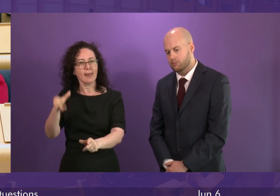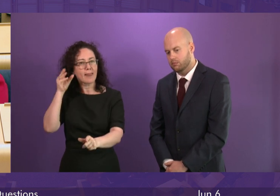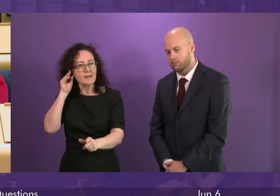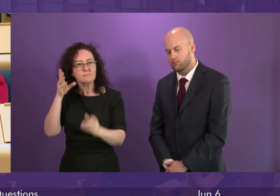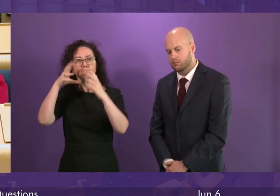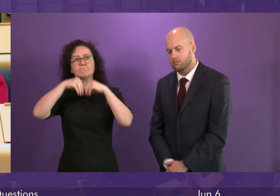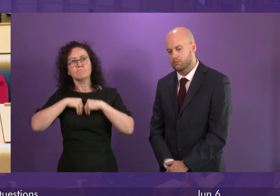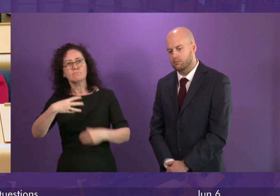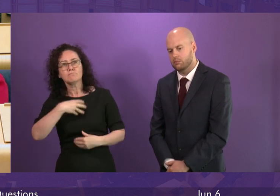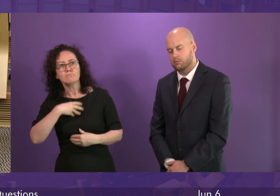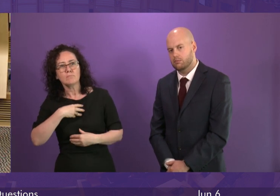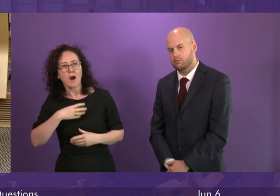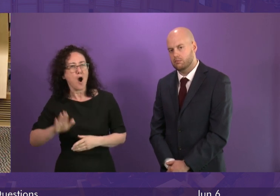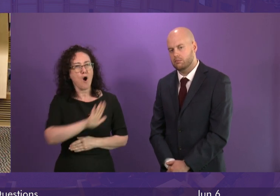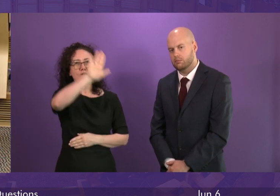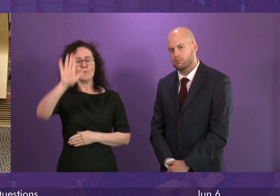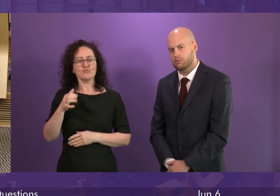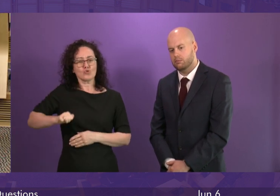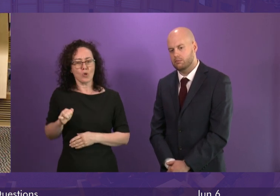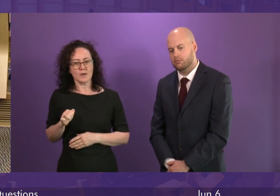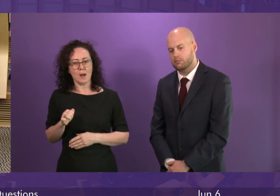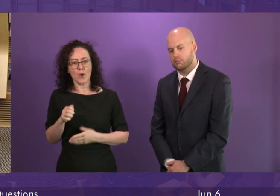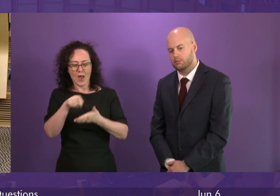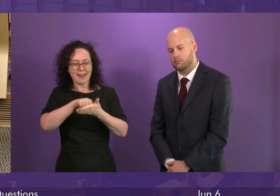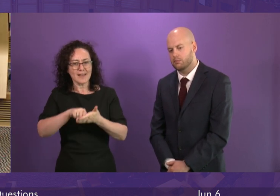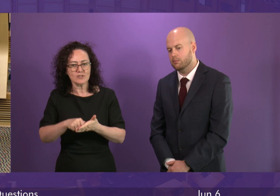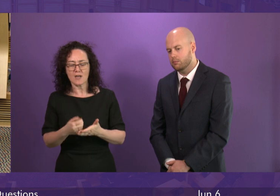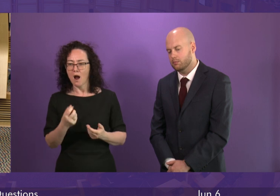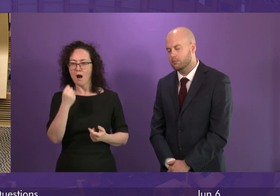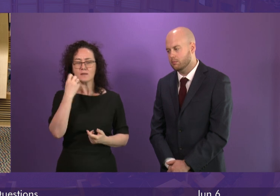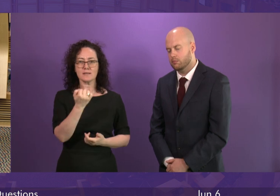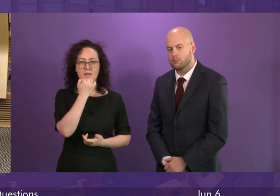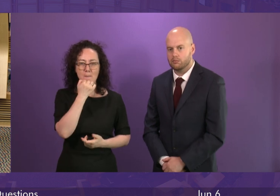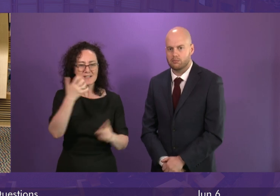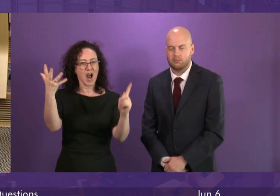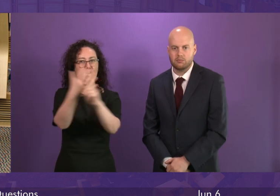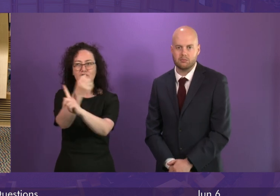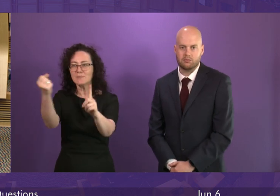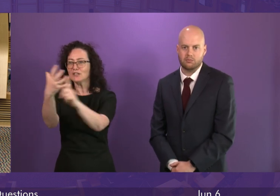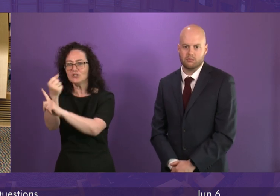the length and breadth of the country on literacy, numeracy, attainment, achievement and the